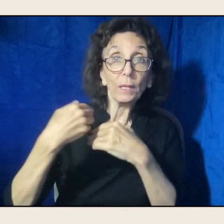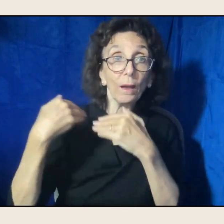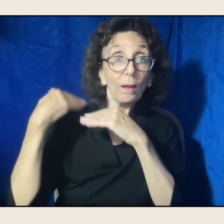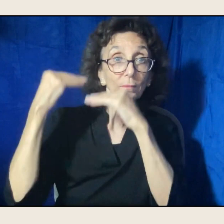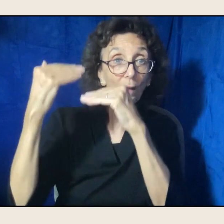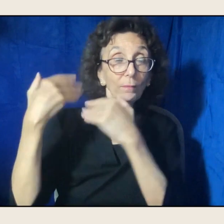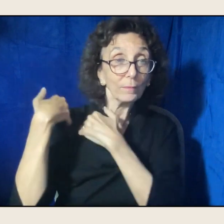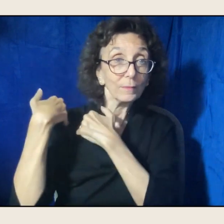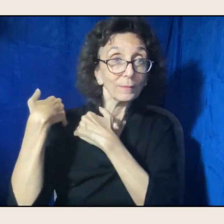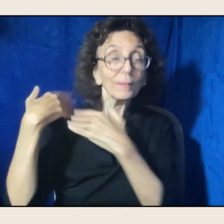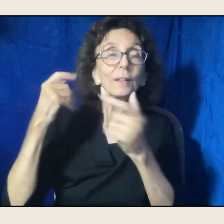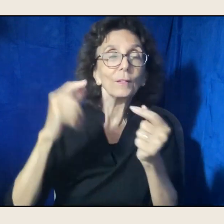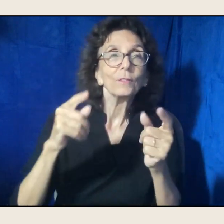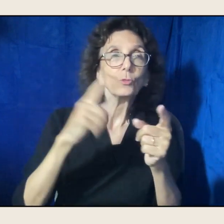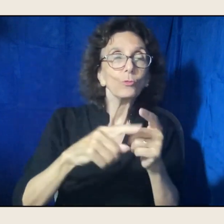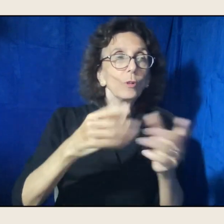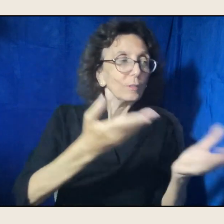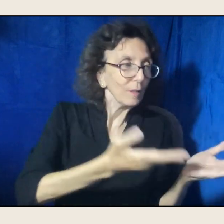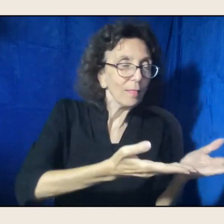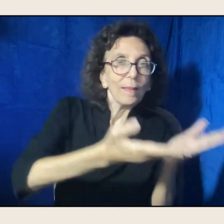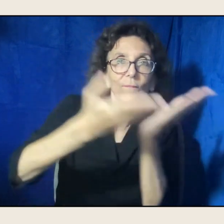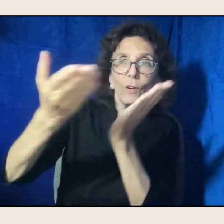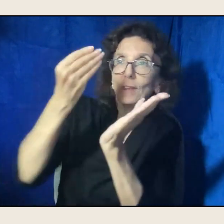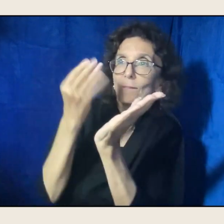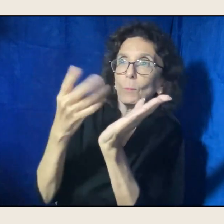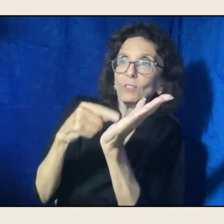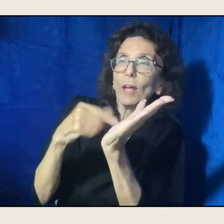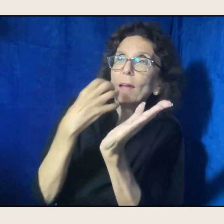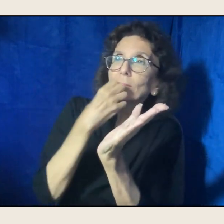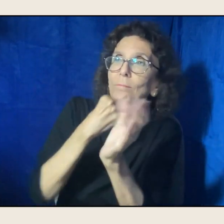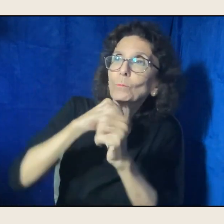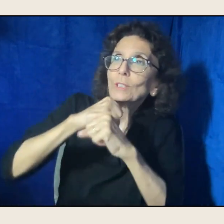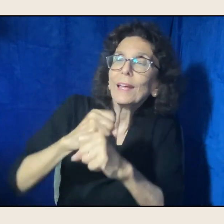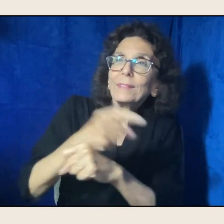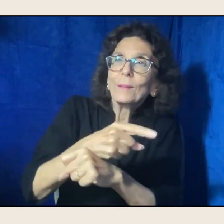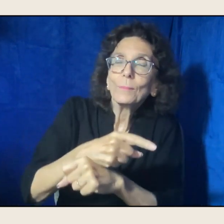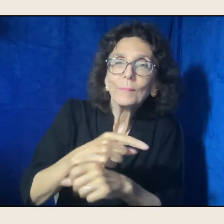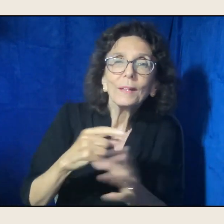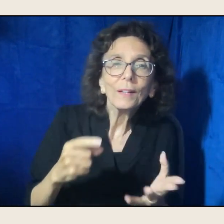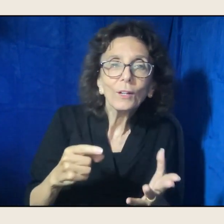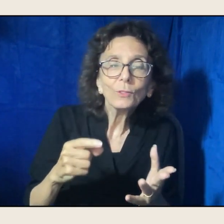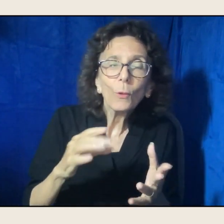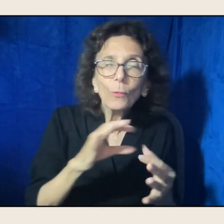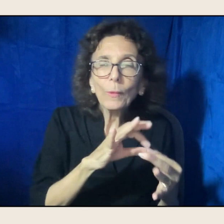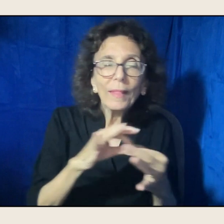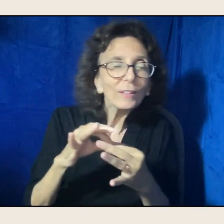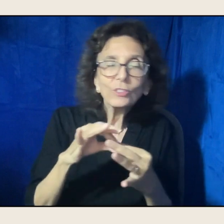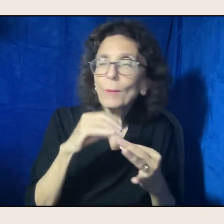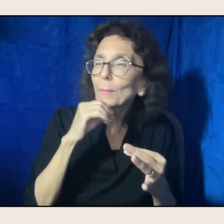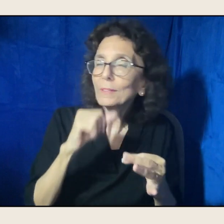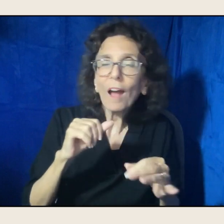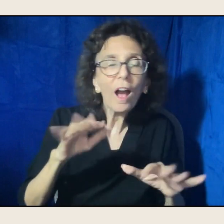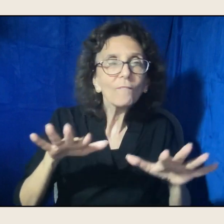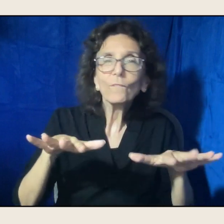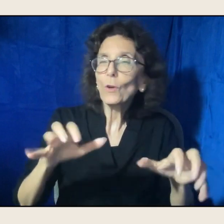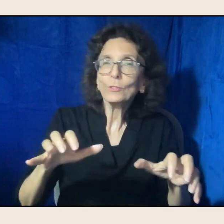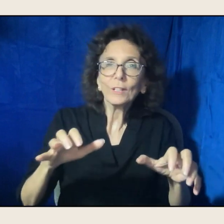And so you see it's a shape-shifting relationship of what creativity can be and your role as an artist.